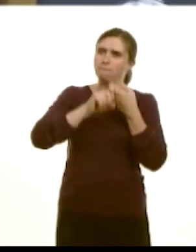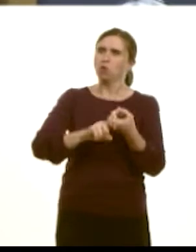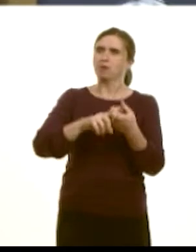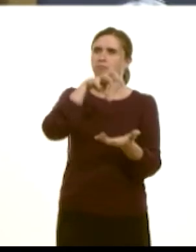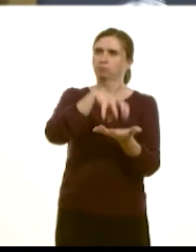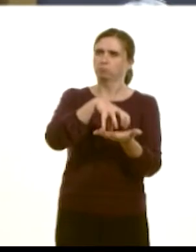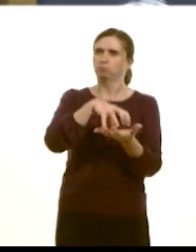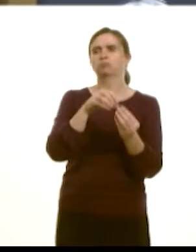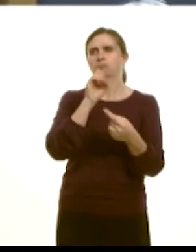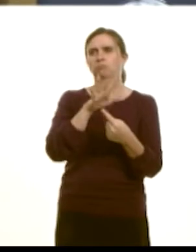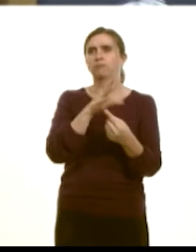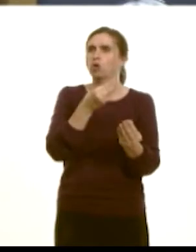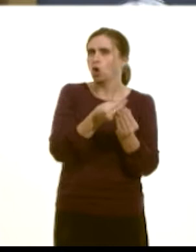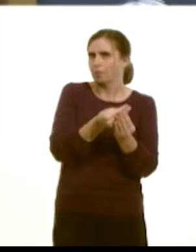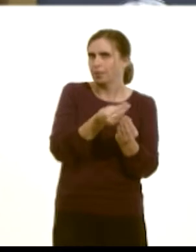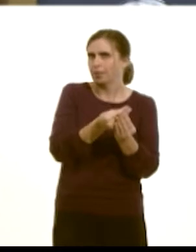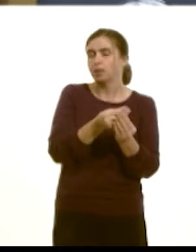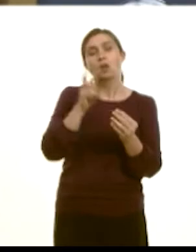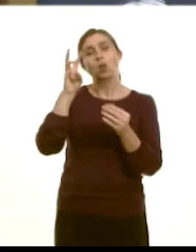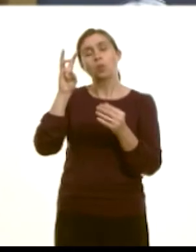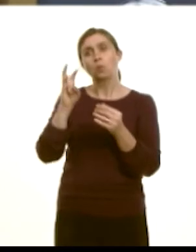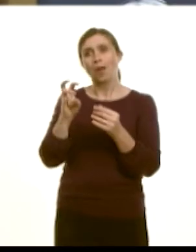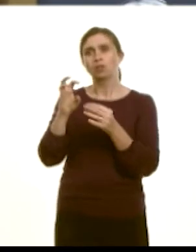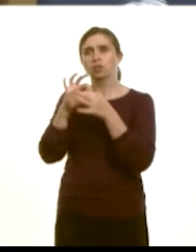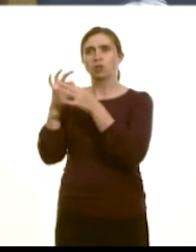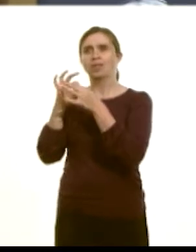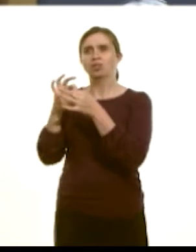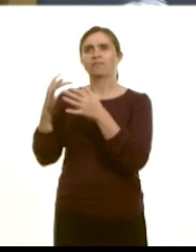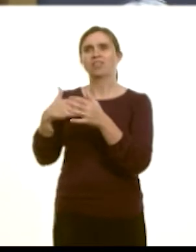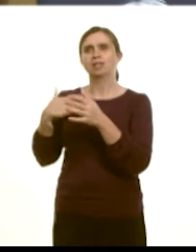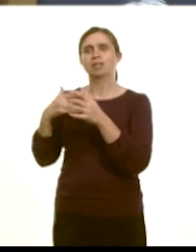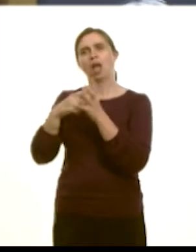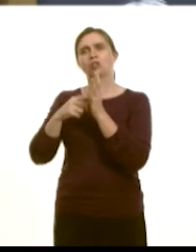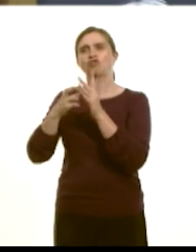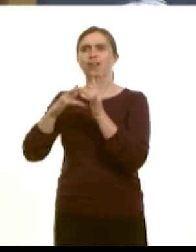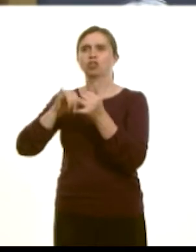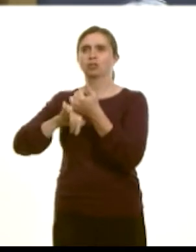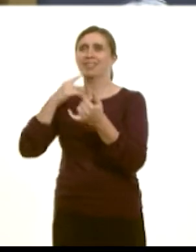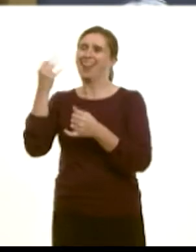According to the Welsh Association of Visitor Attractions, there are around 18 million visits